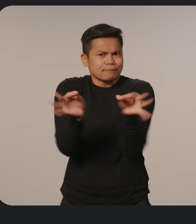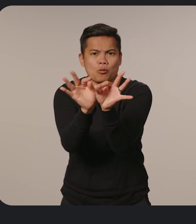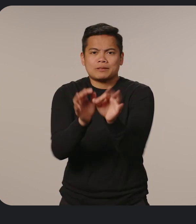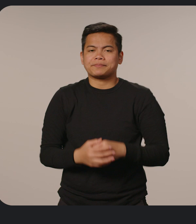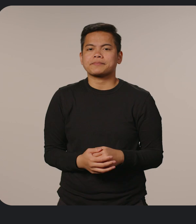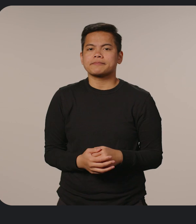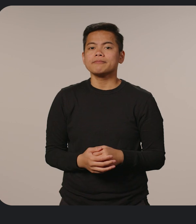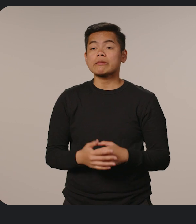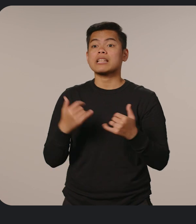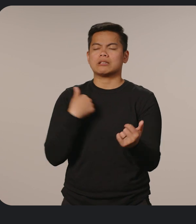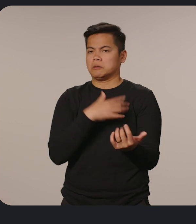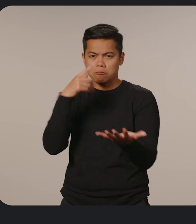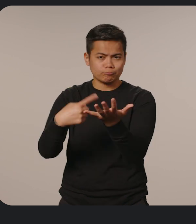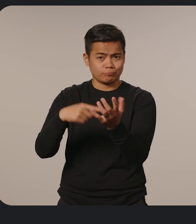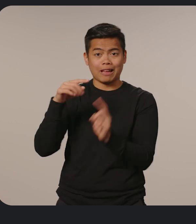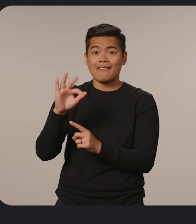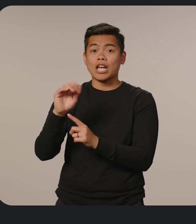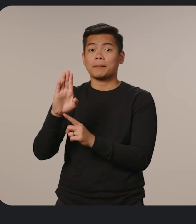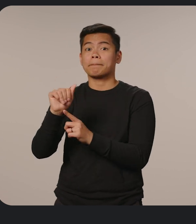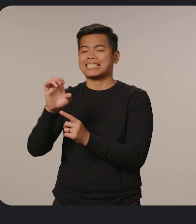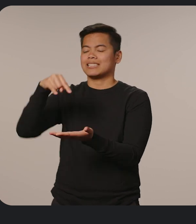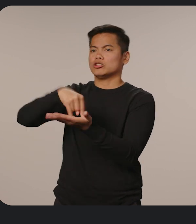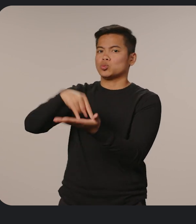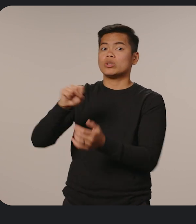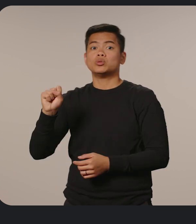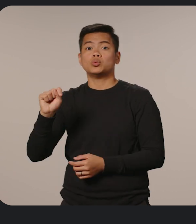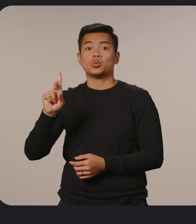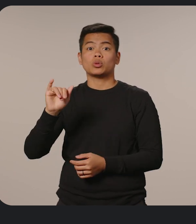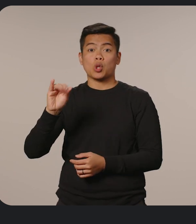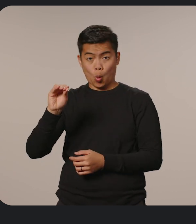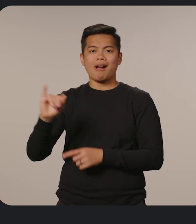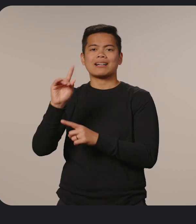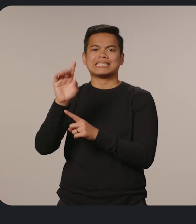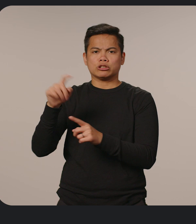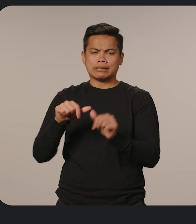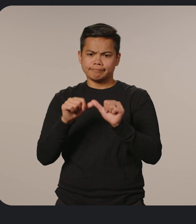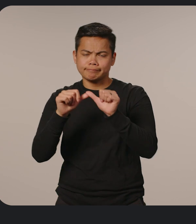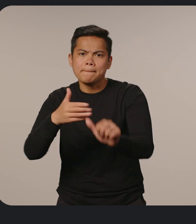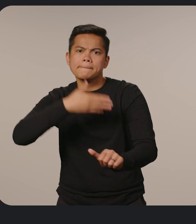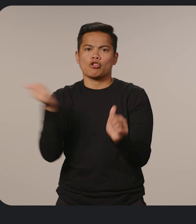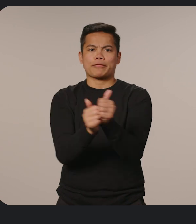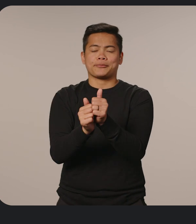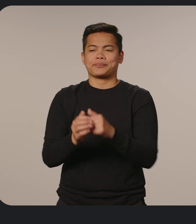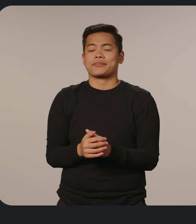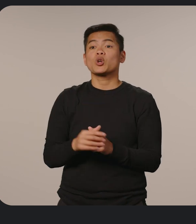now let's talk about how Firebase and the Android Studio IDE keep getting